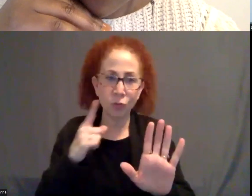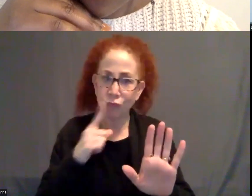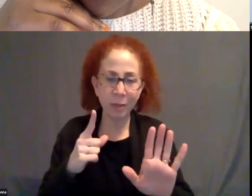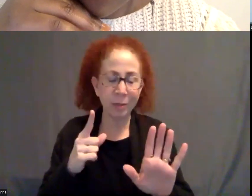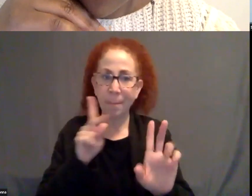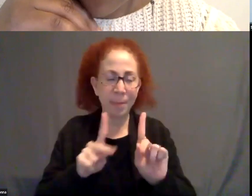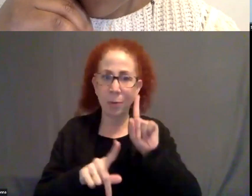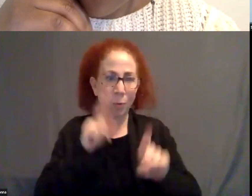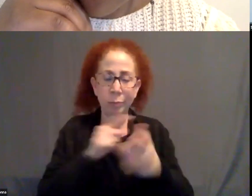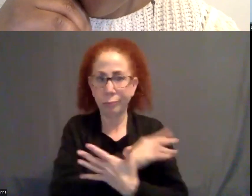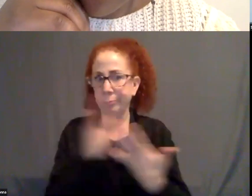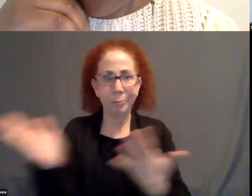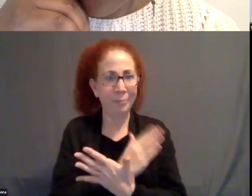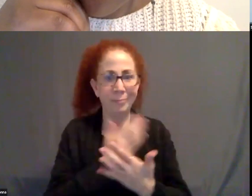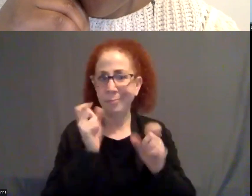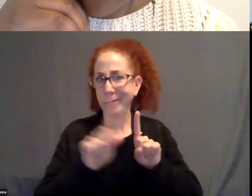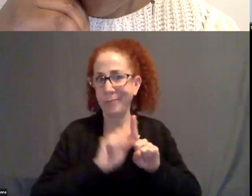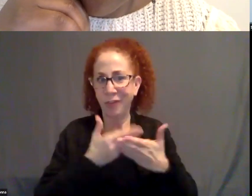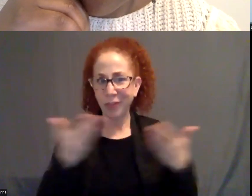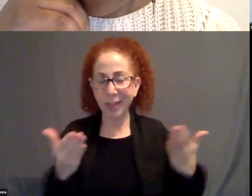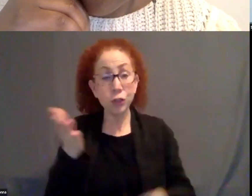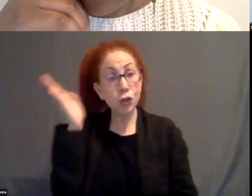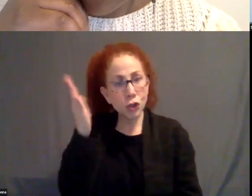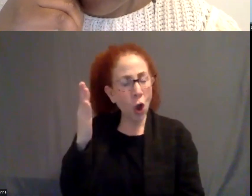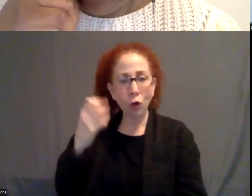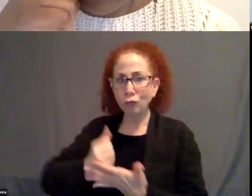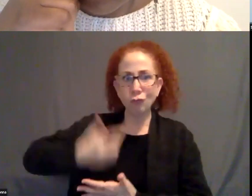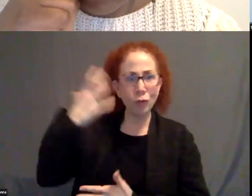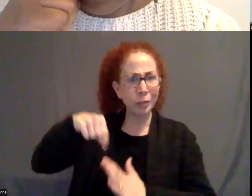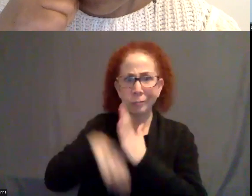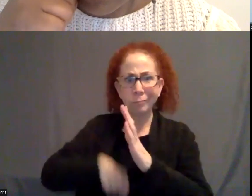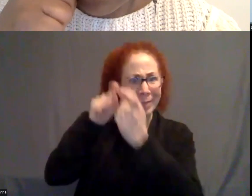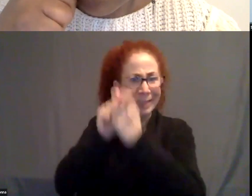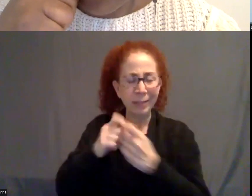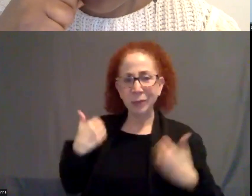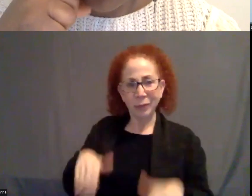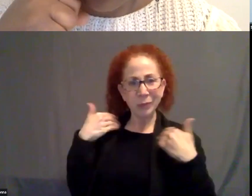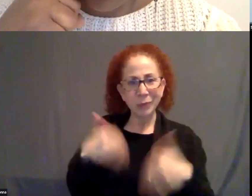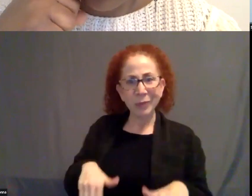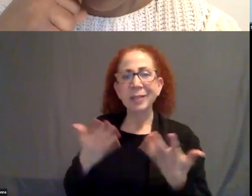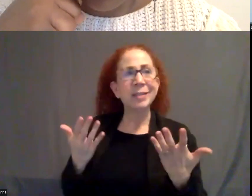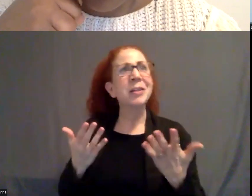to know about because your talk was so rich in detail. And since we don't have too much more time,